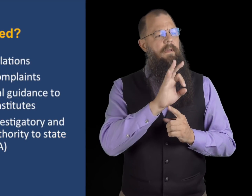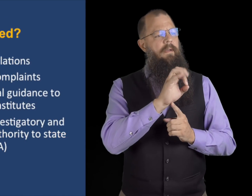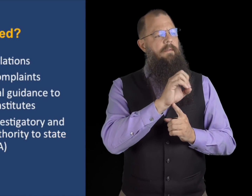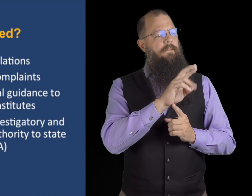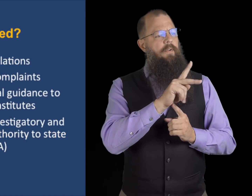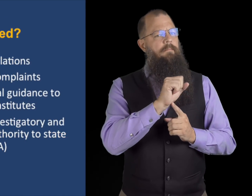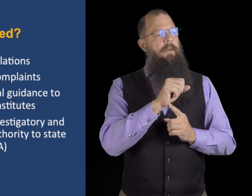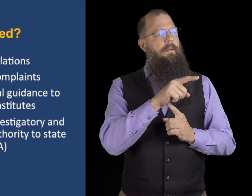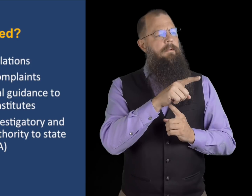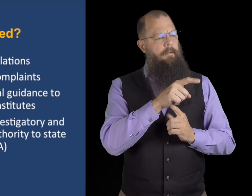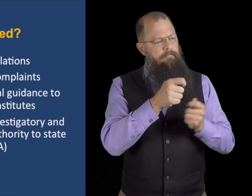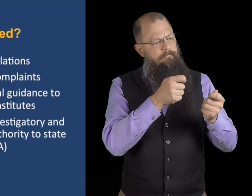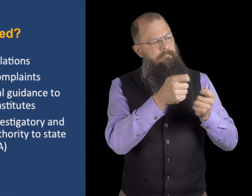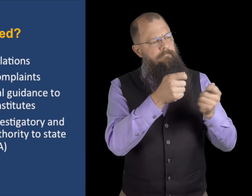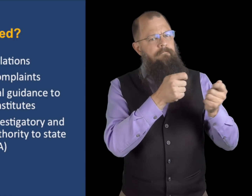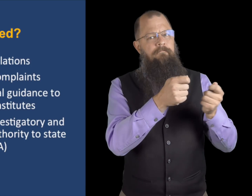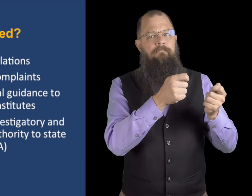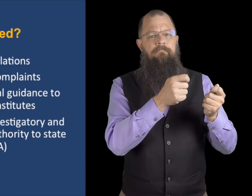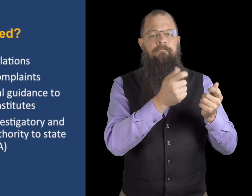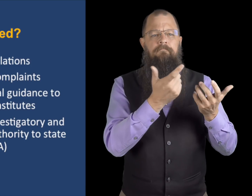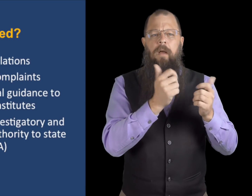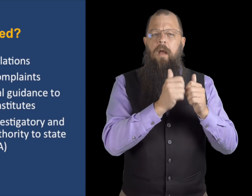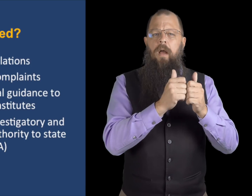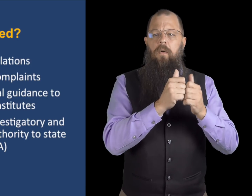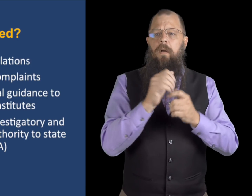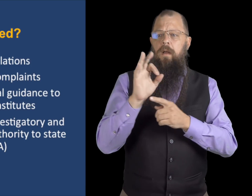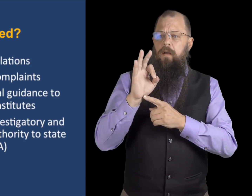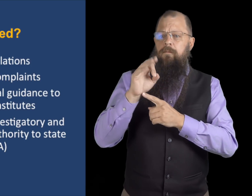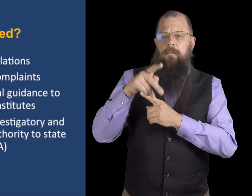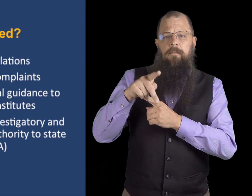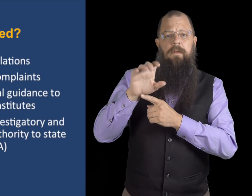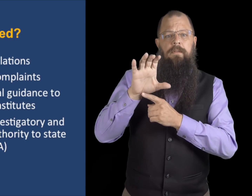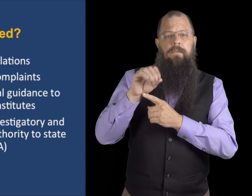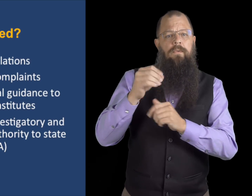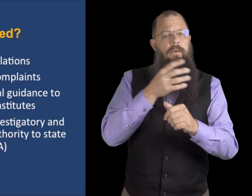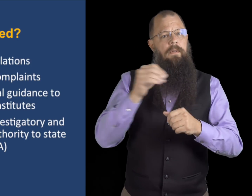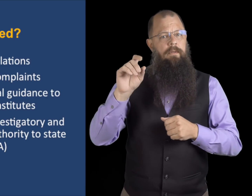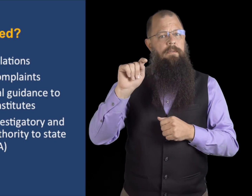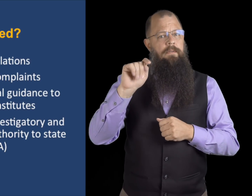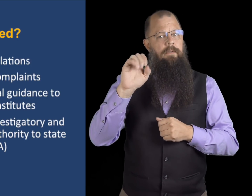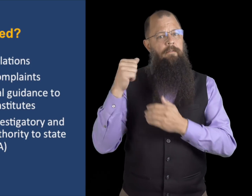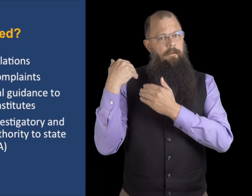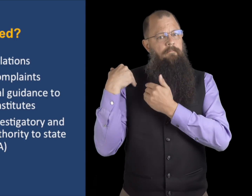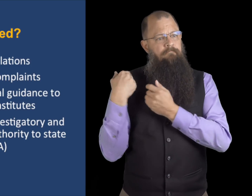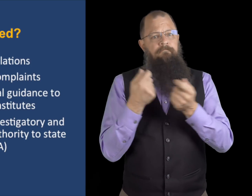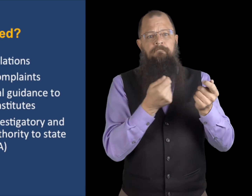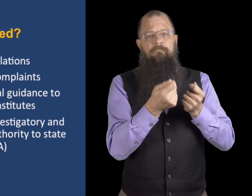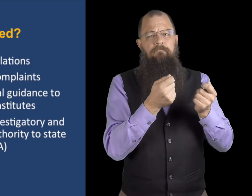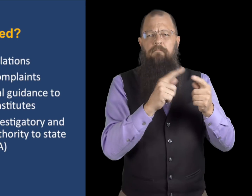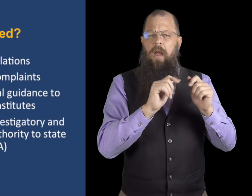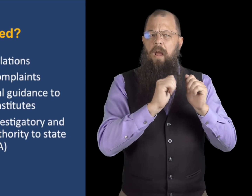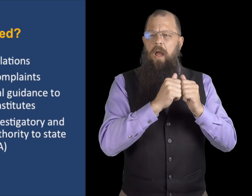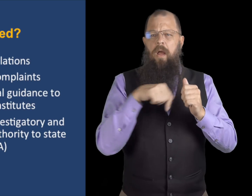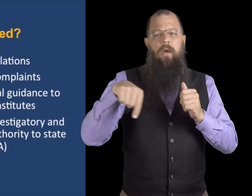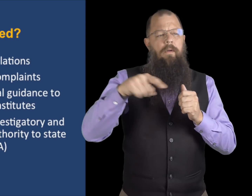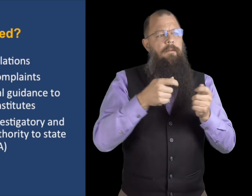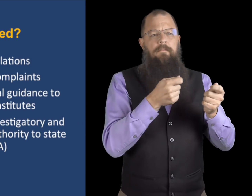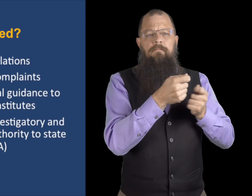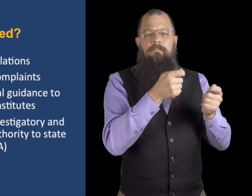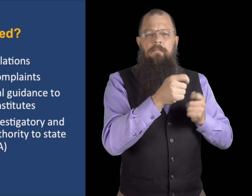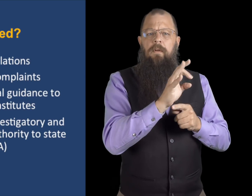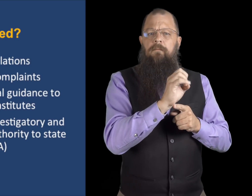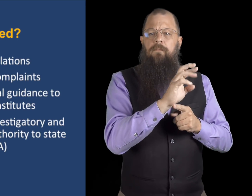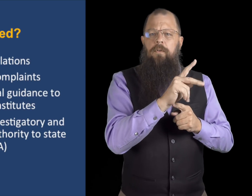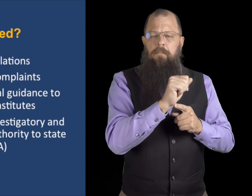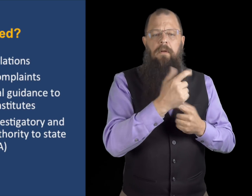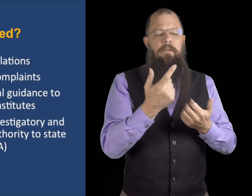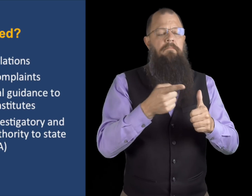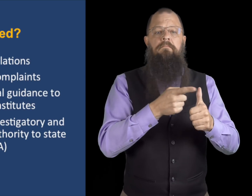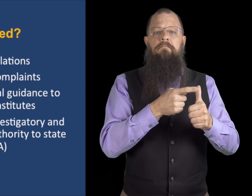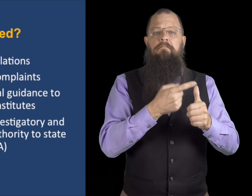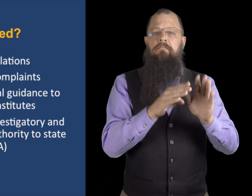How is FERPA administered? The FPCO and TEA are charged with administering